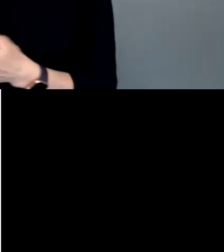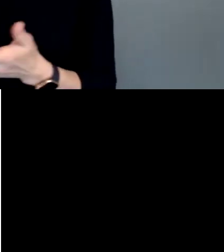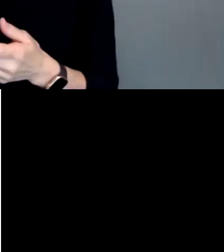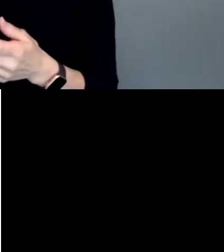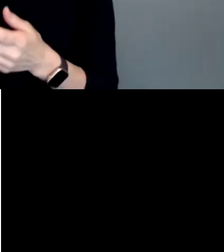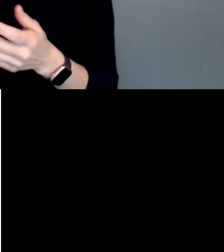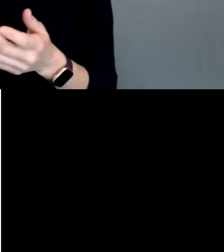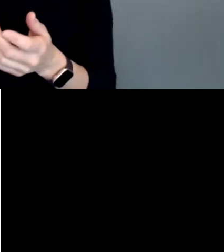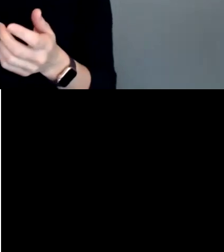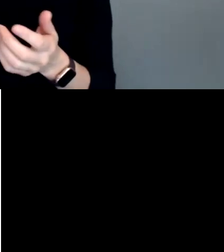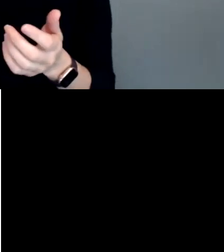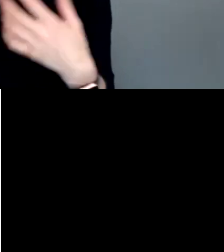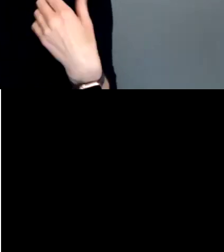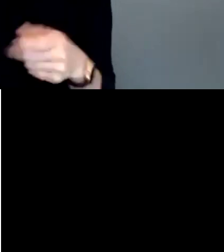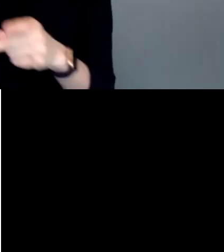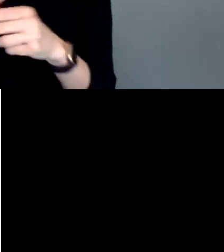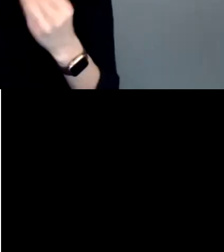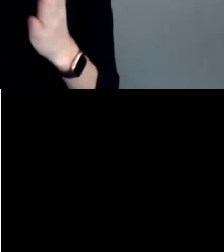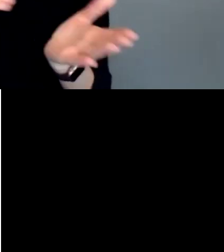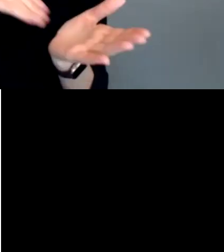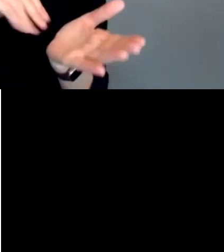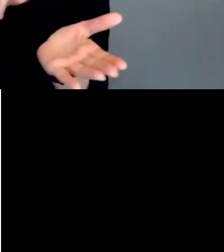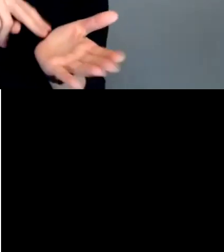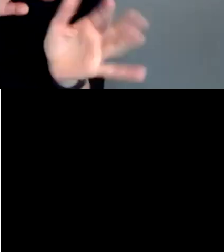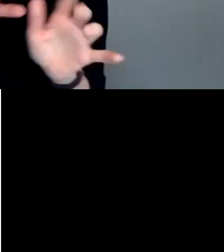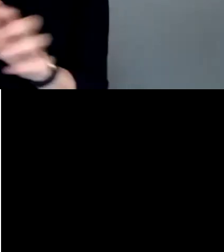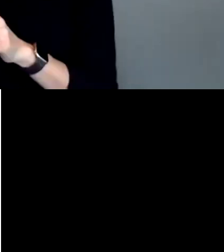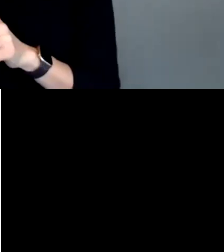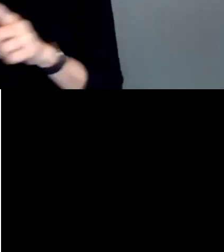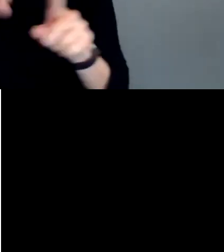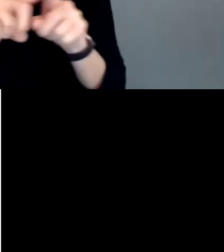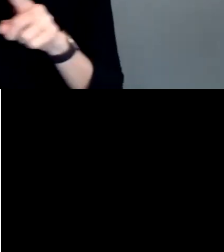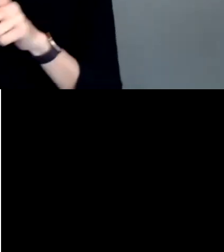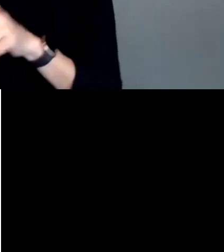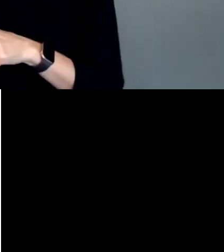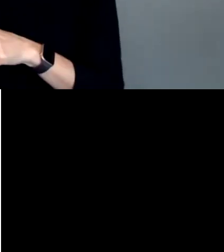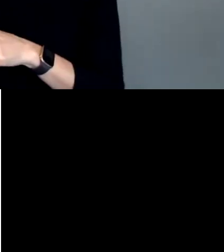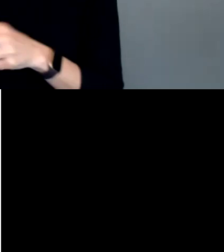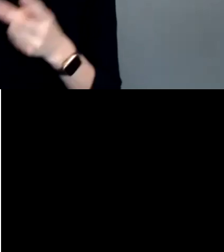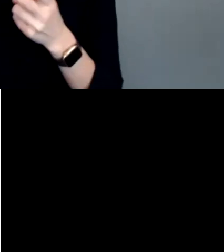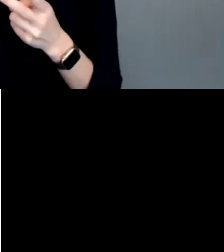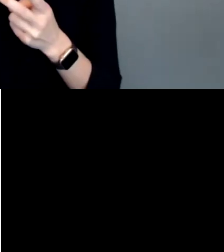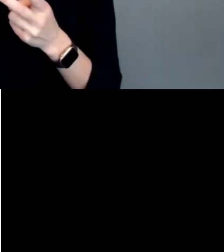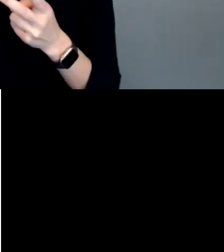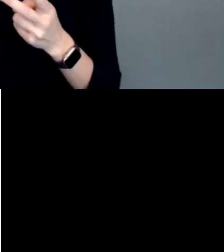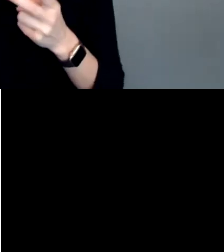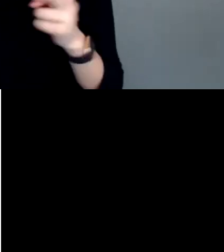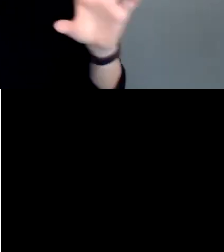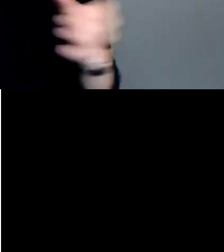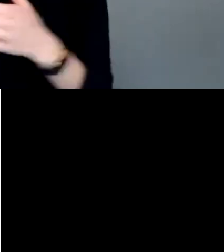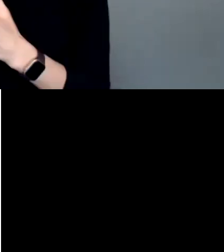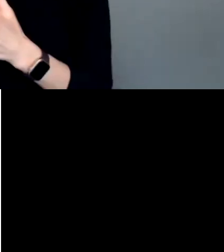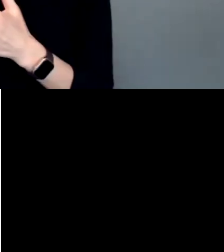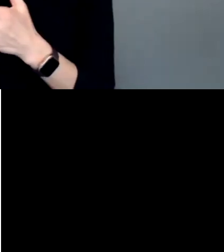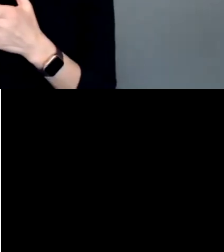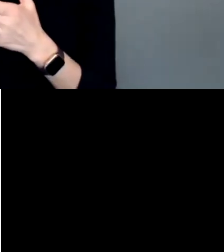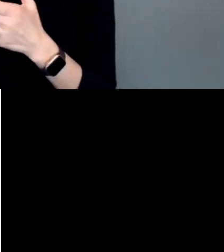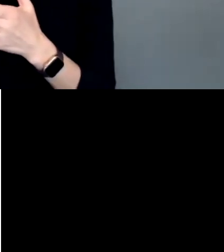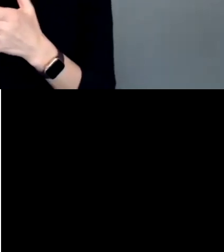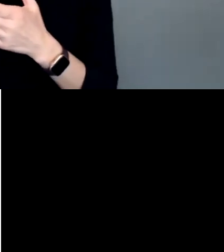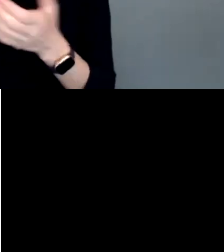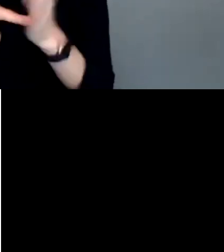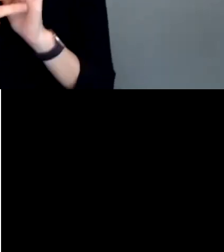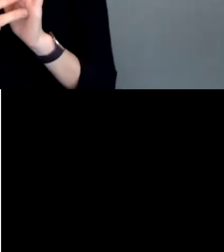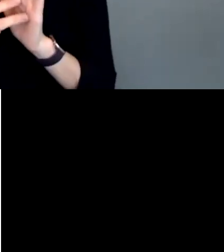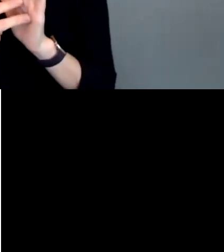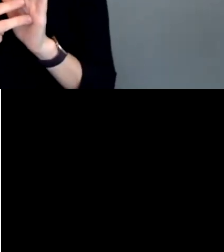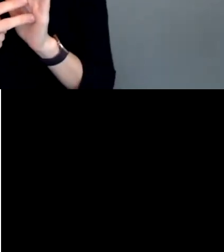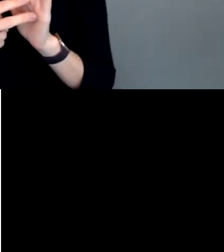providers on different racial and ethnic minority groups, which in turn, you know, causes parents